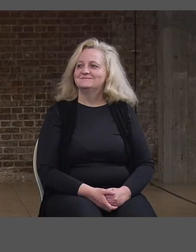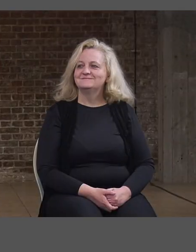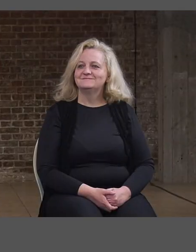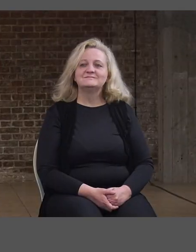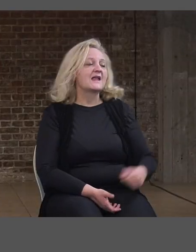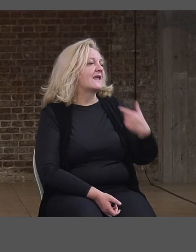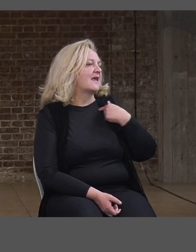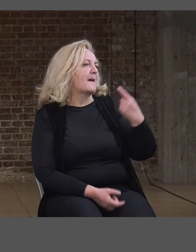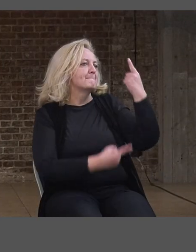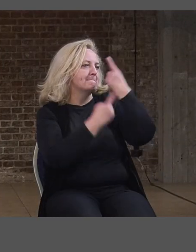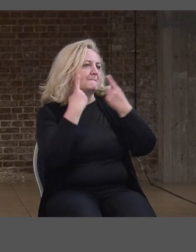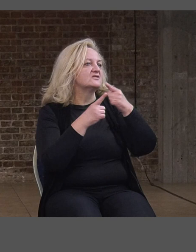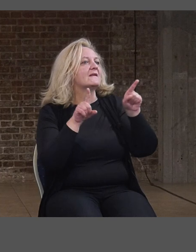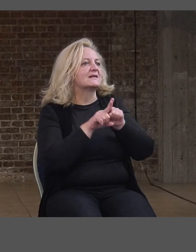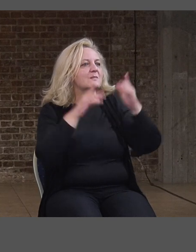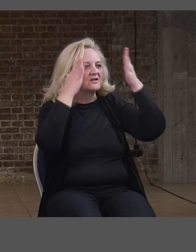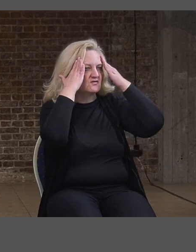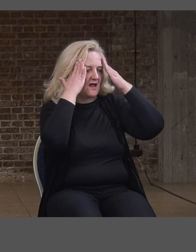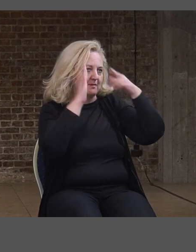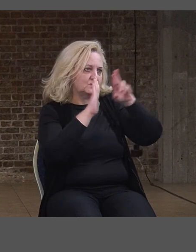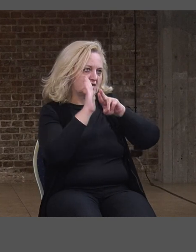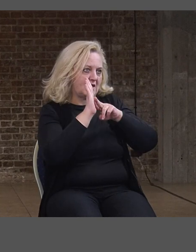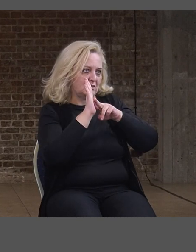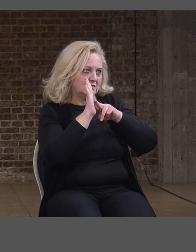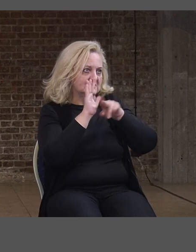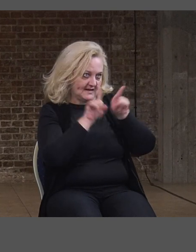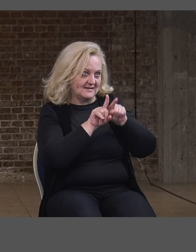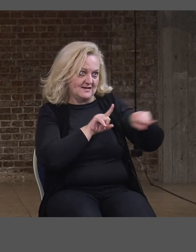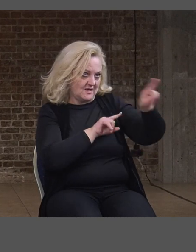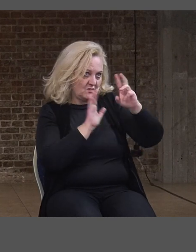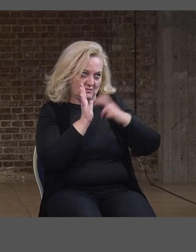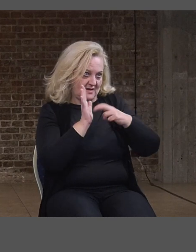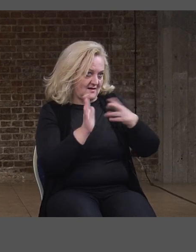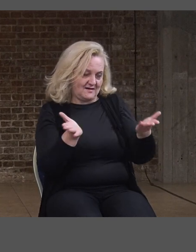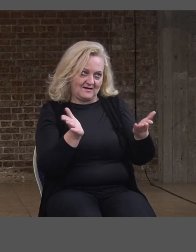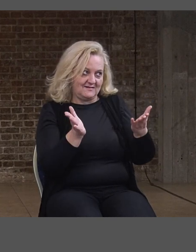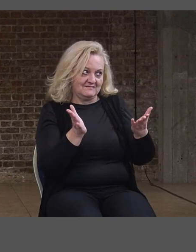[Anna]: I think, here is a lack of awareness of certain regulations, That we are entitled to. That's important as well.